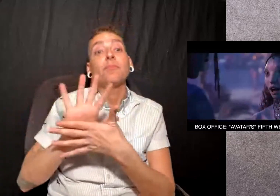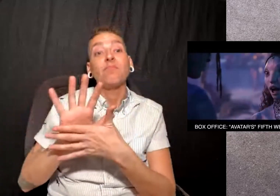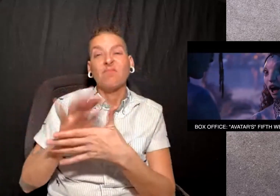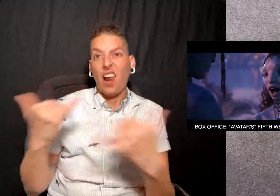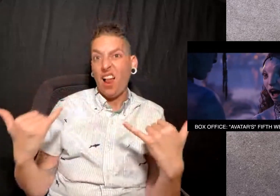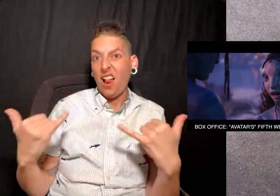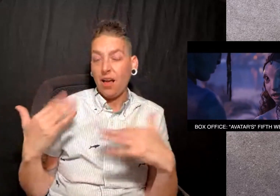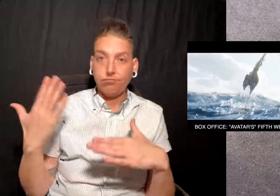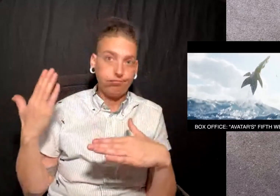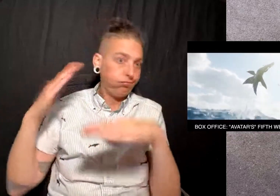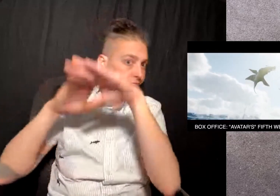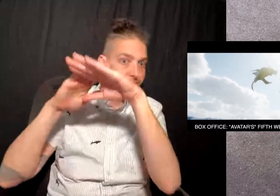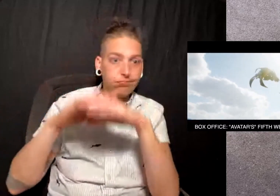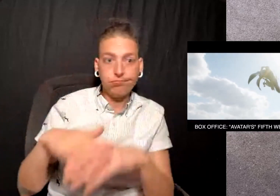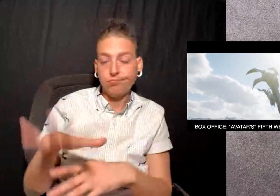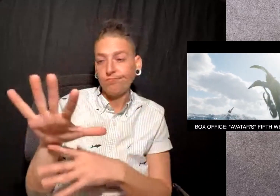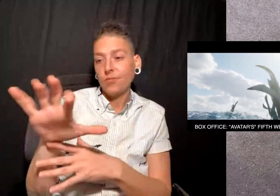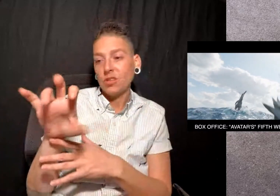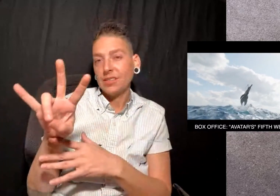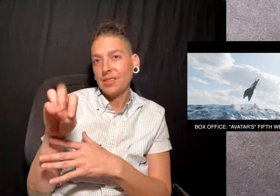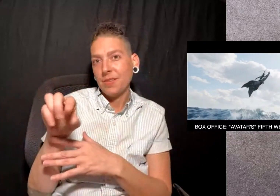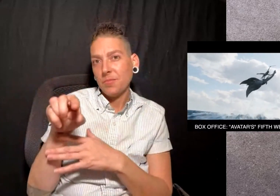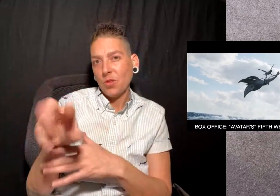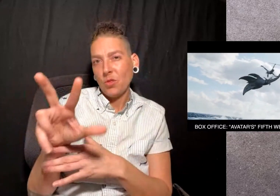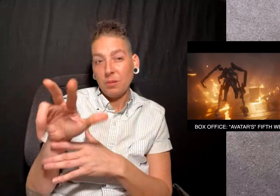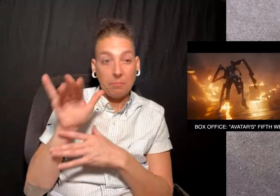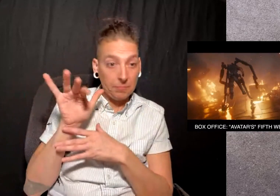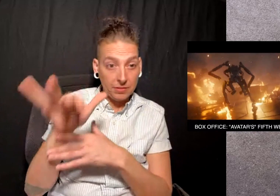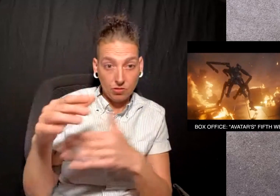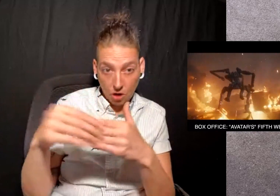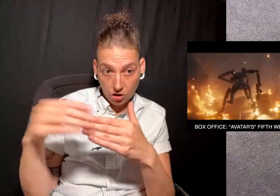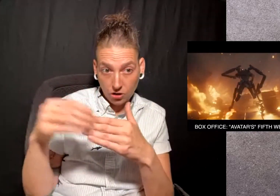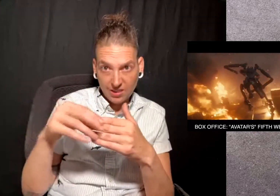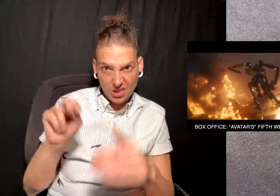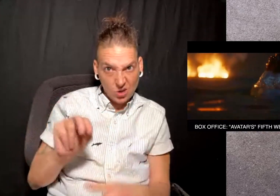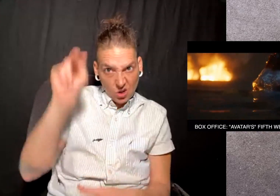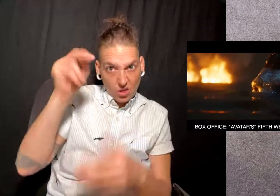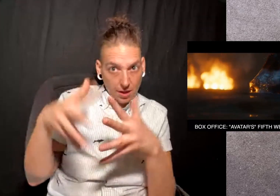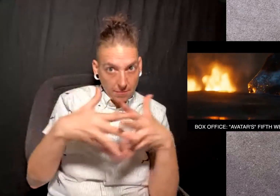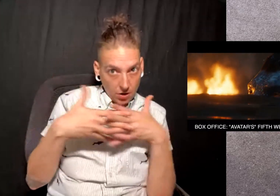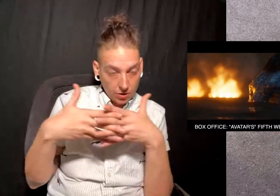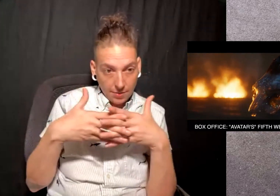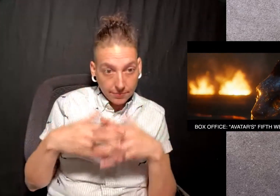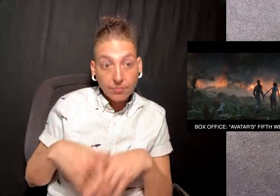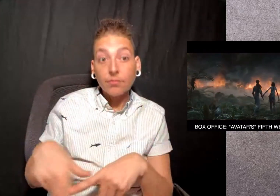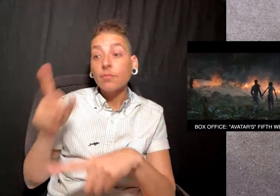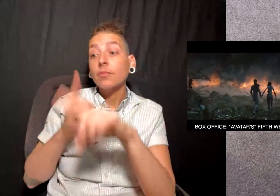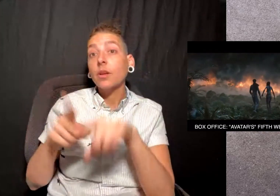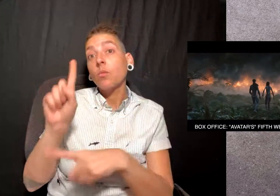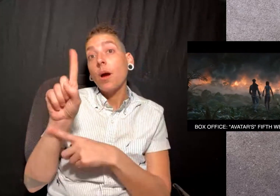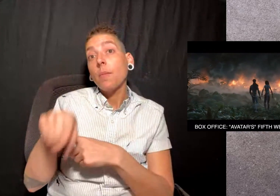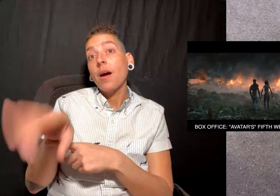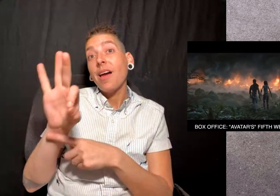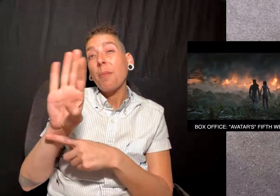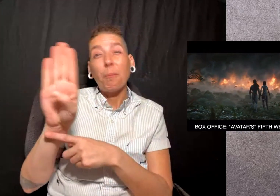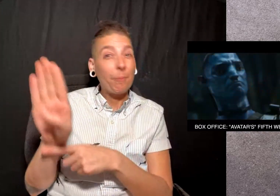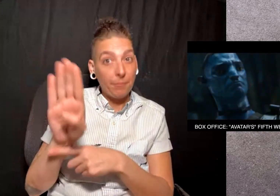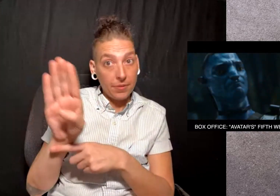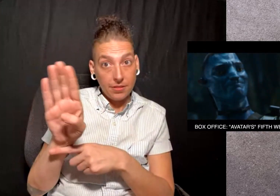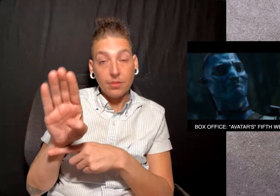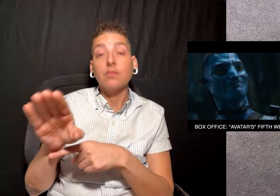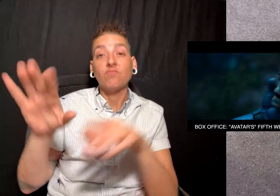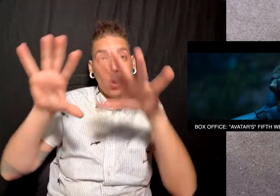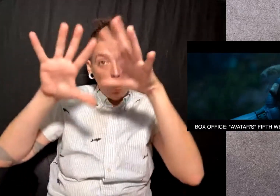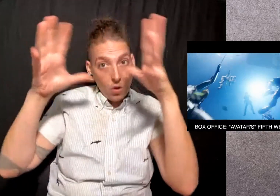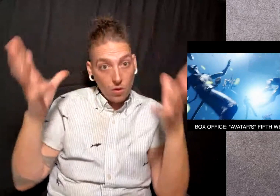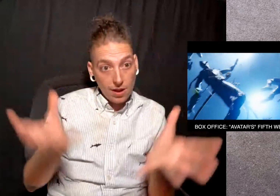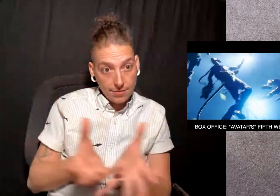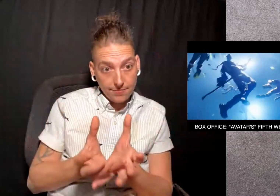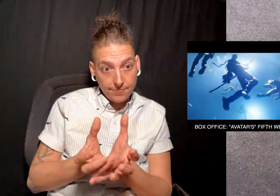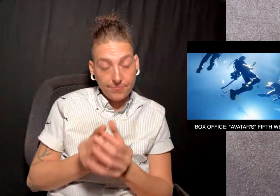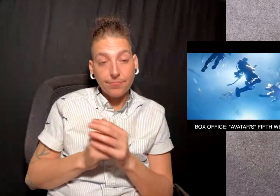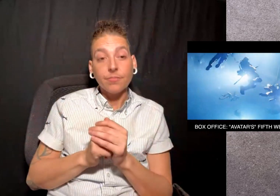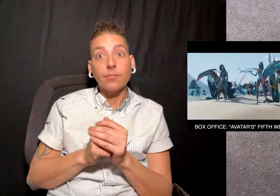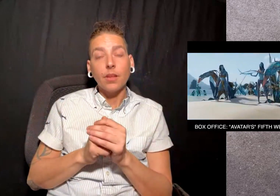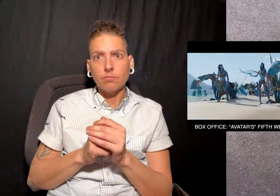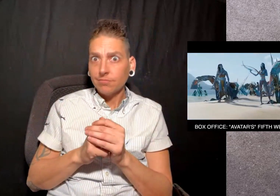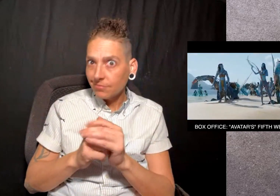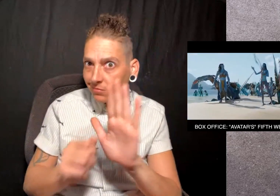the movie has now made a whopping $570.3 million in North America and $1.9 billion worldwide and